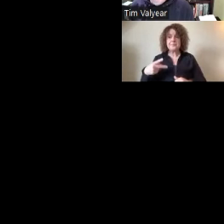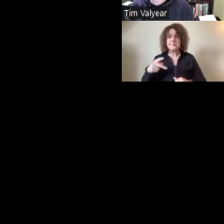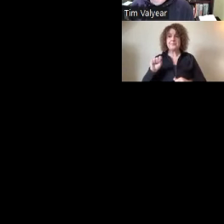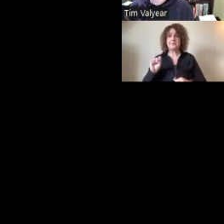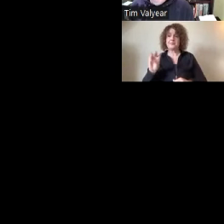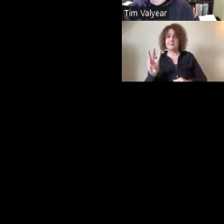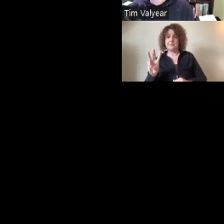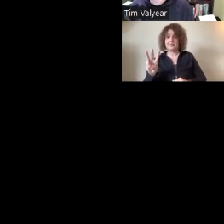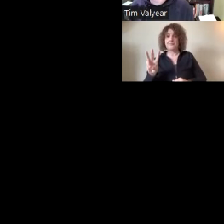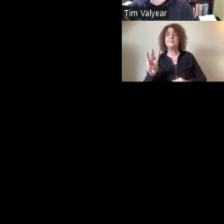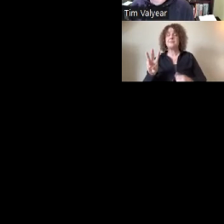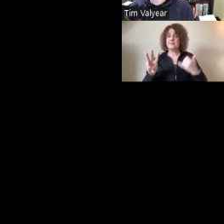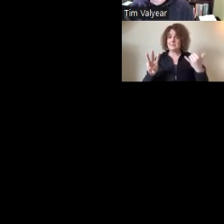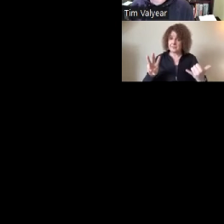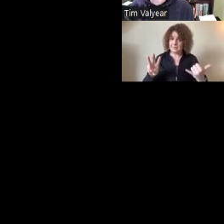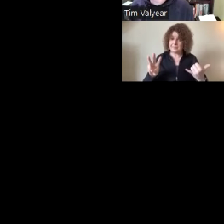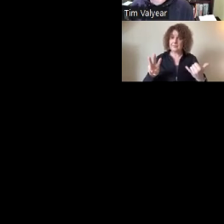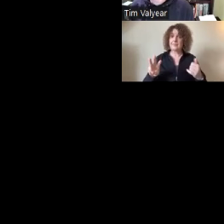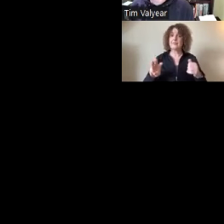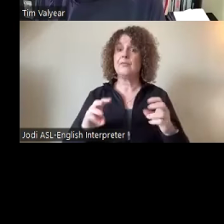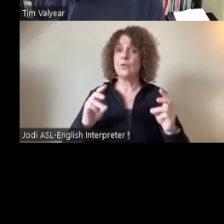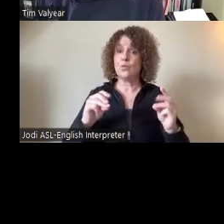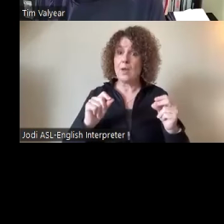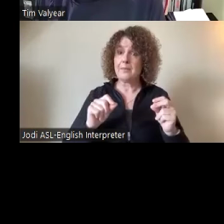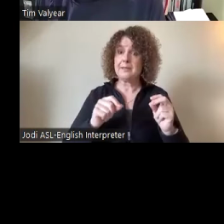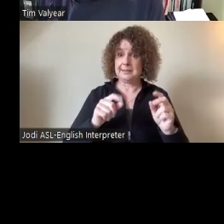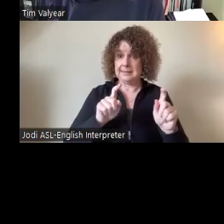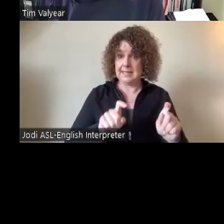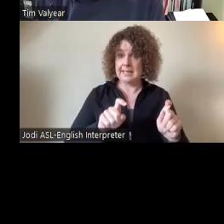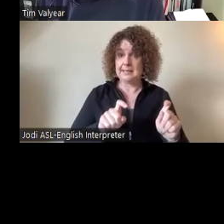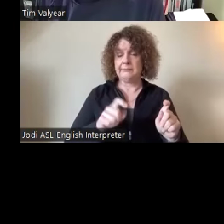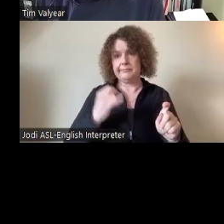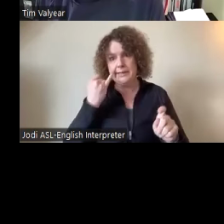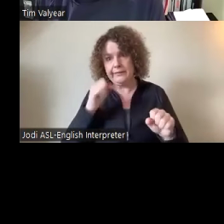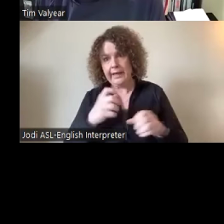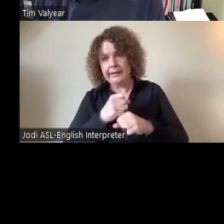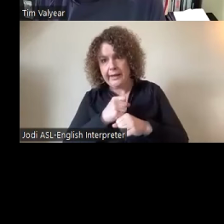tests for us to screen ourselves and on a daily